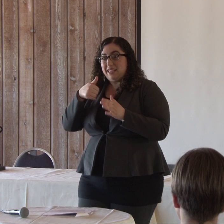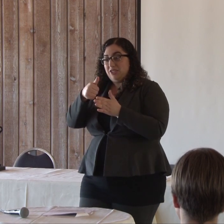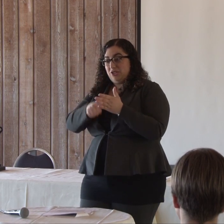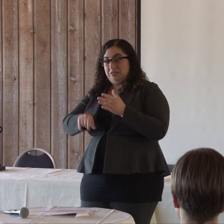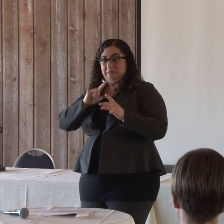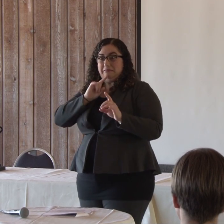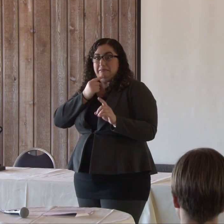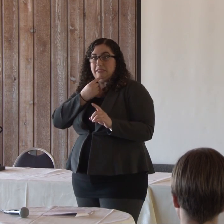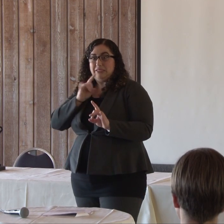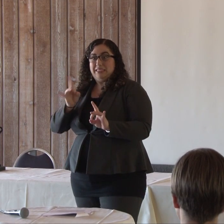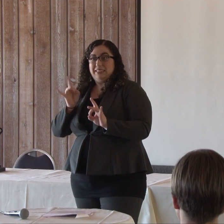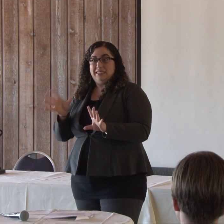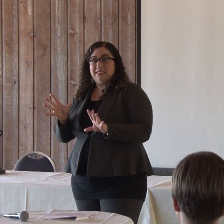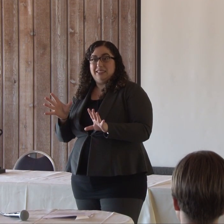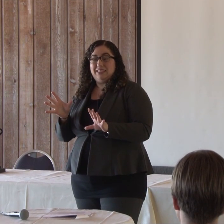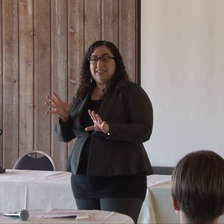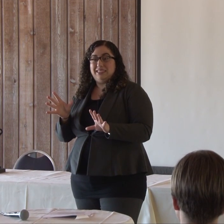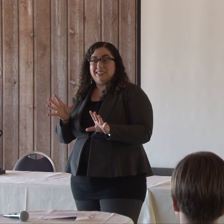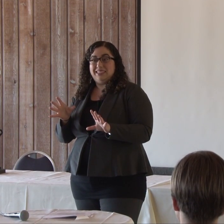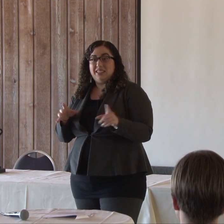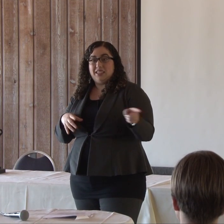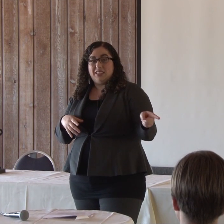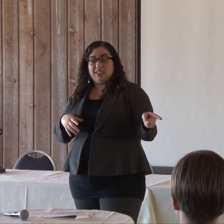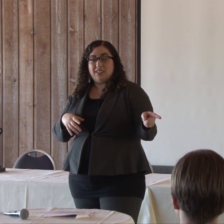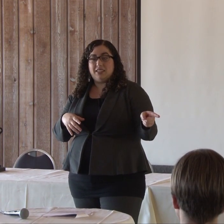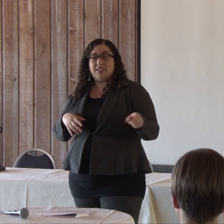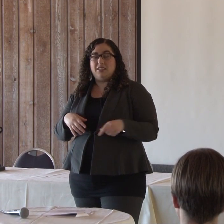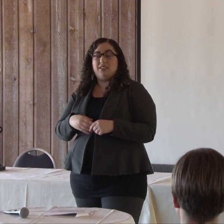She sees the two boys that have been in the room for six hours because the